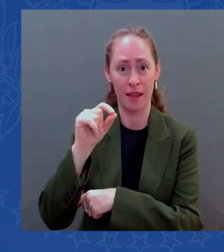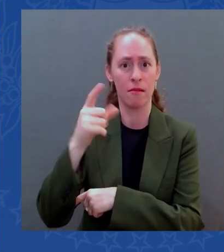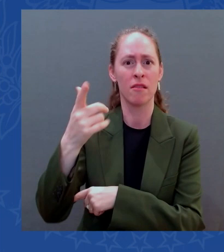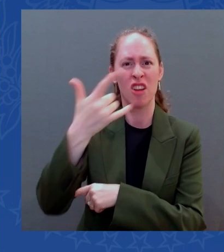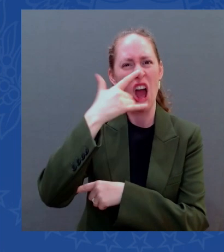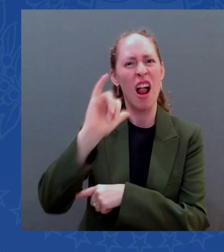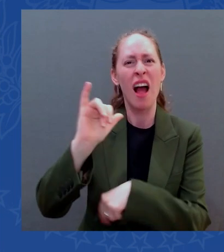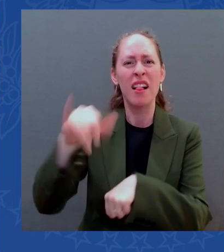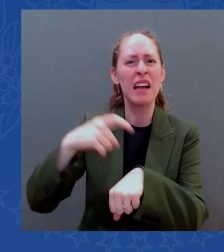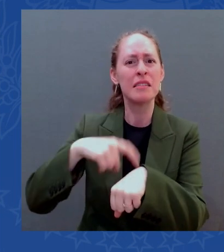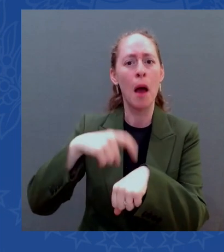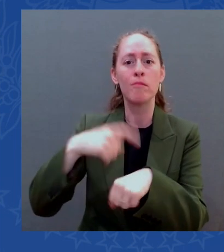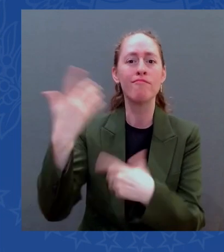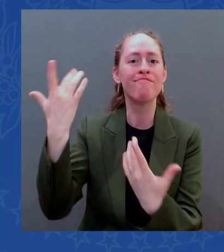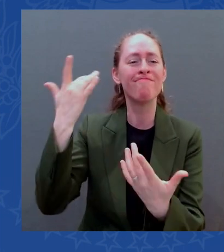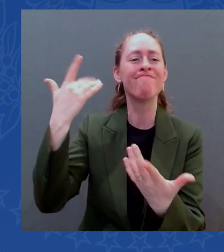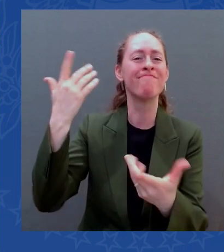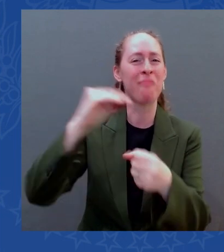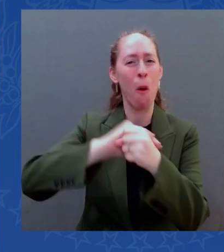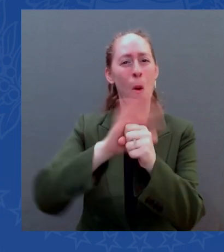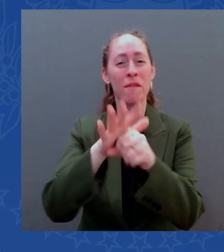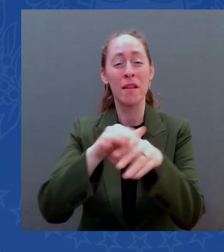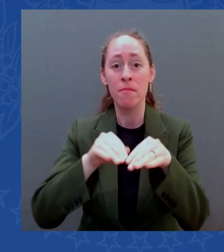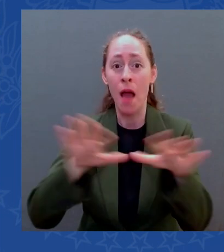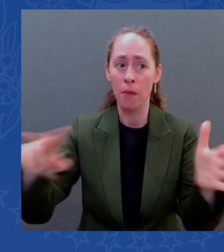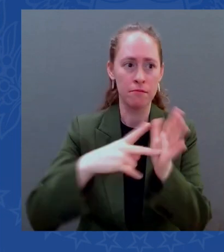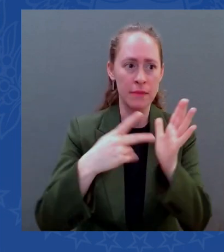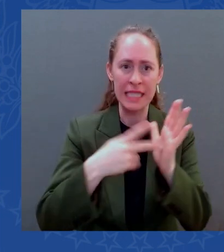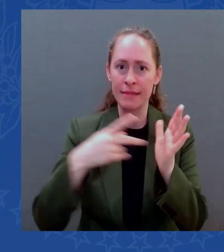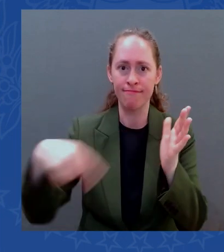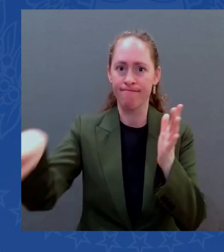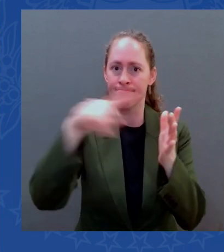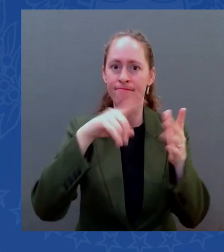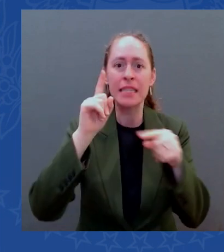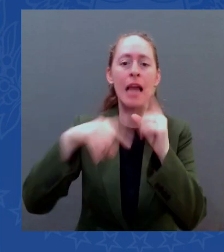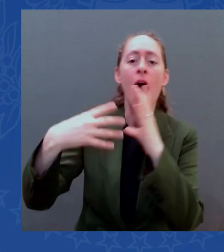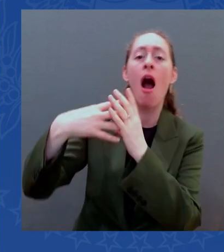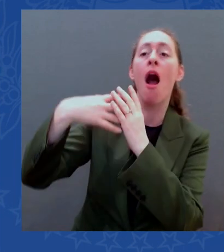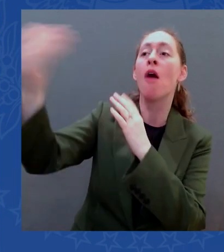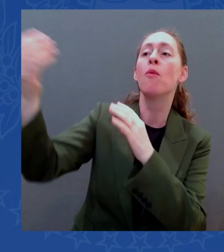But this past season, you got to deliver something truly special: hosting the Cup in your --